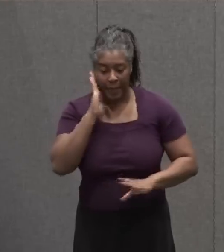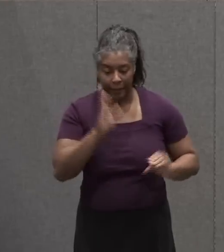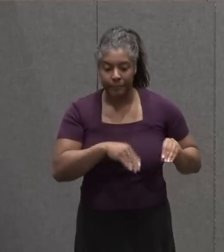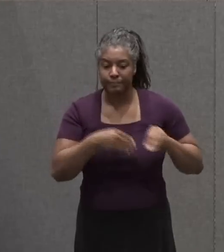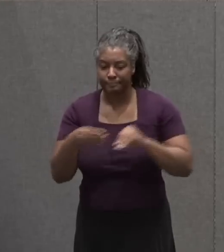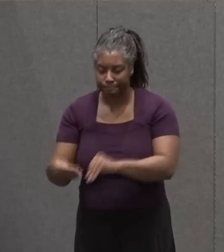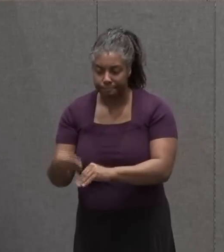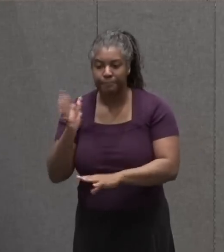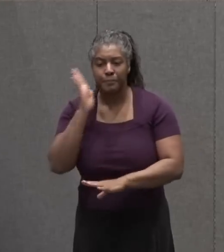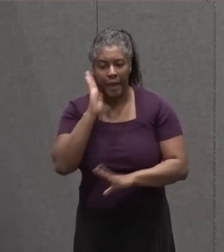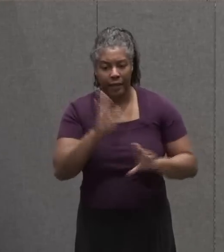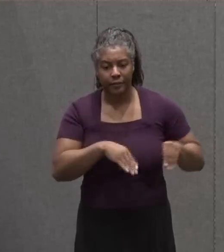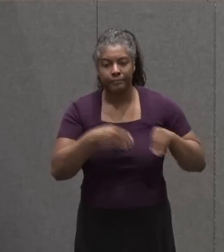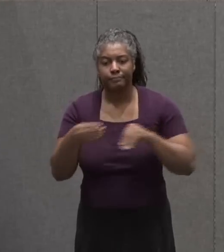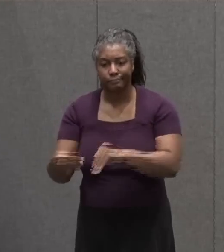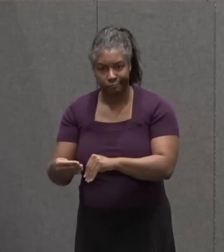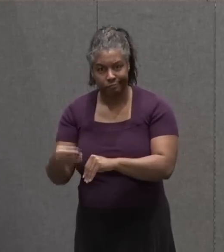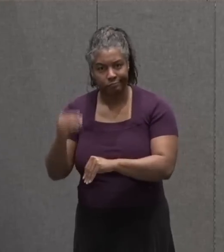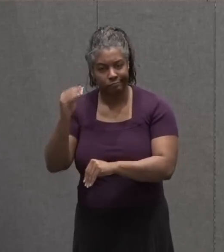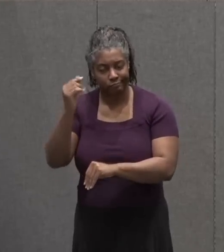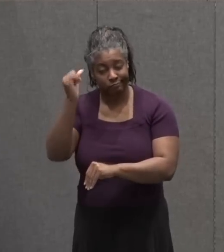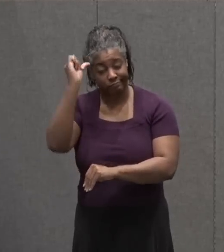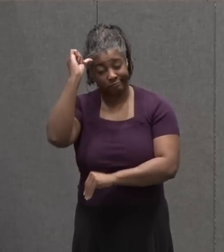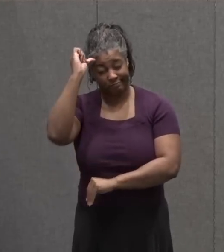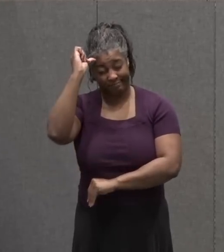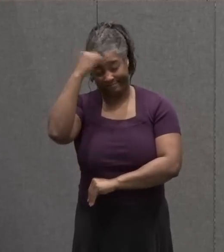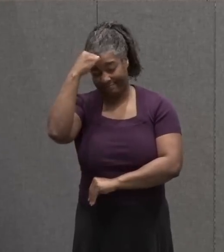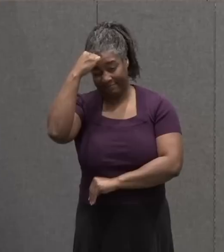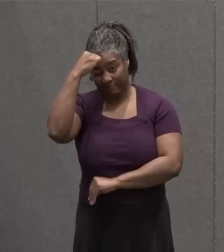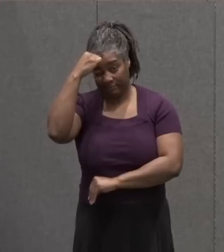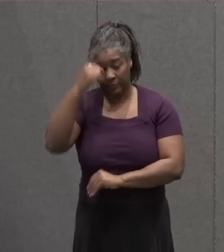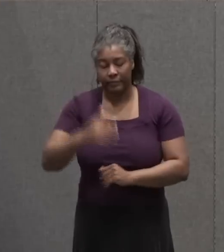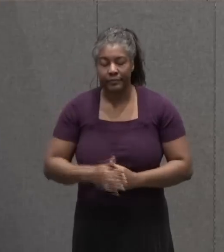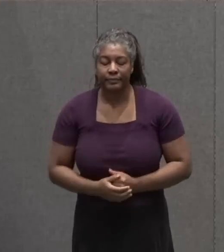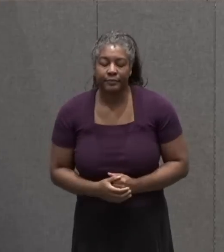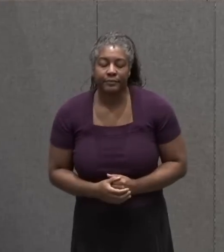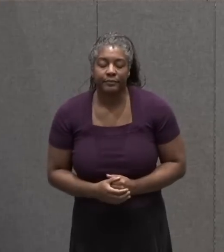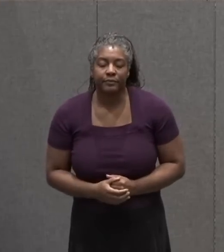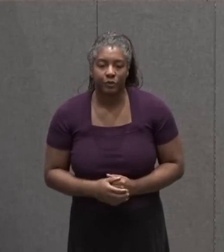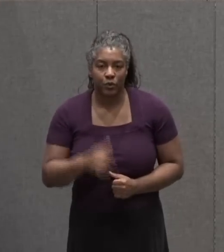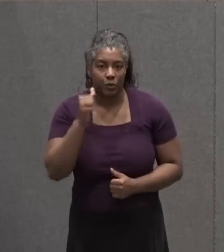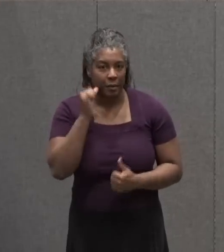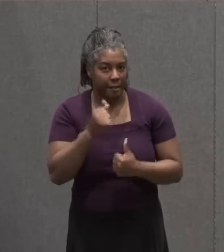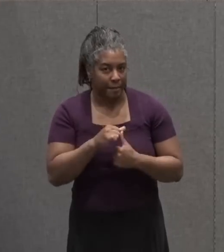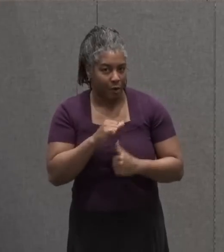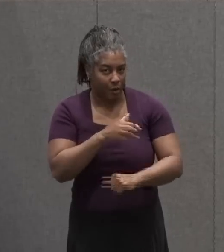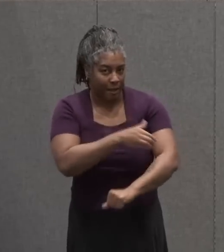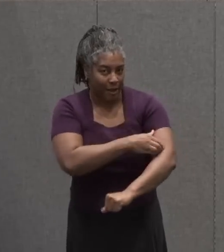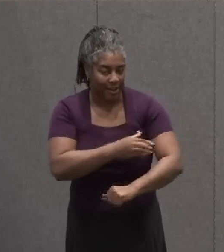Other ways we can use our remember power are maybe imagining what it looks like